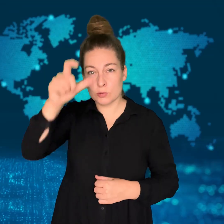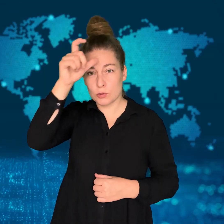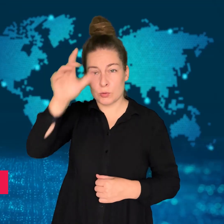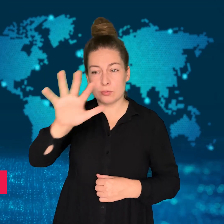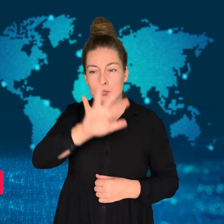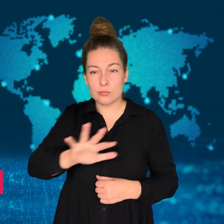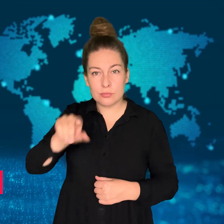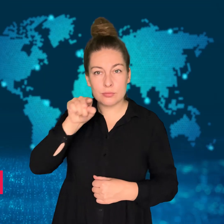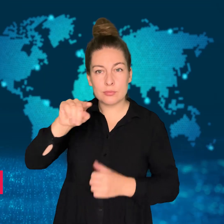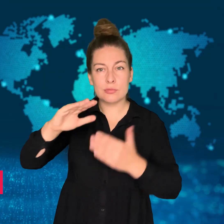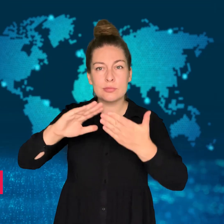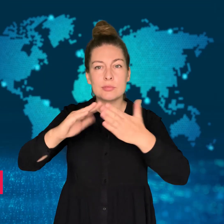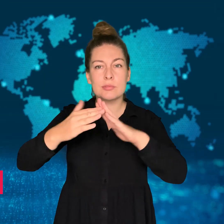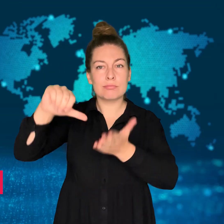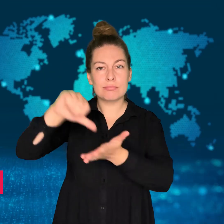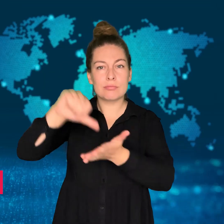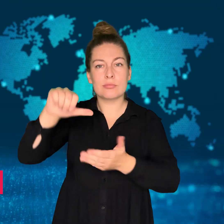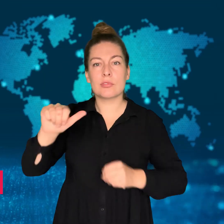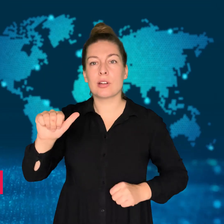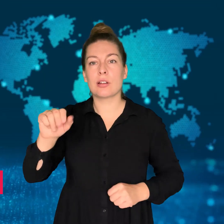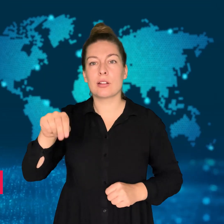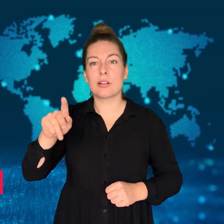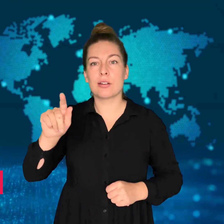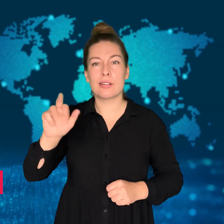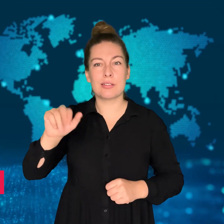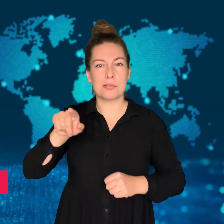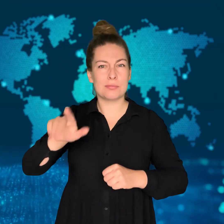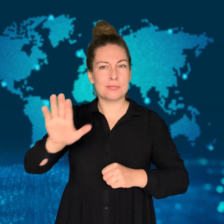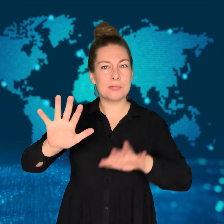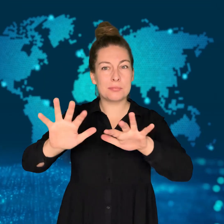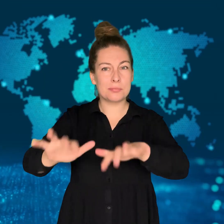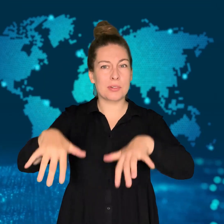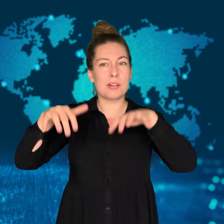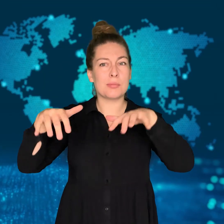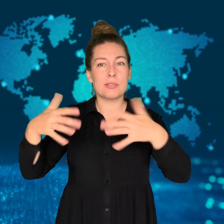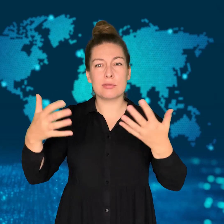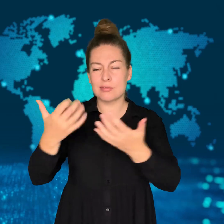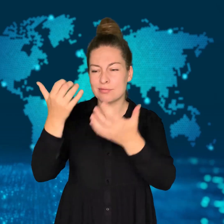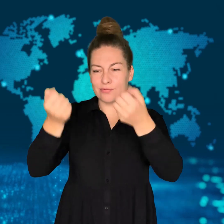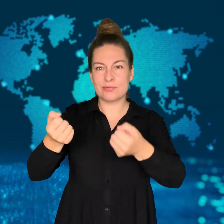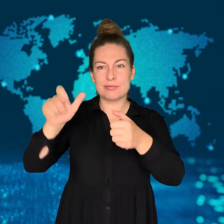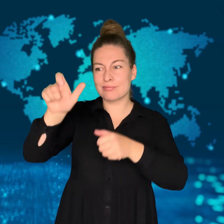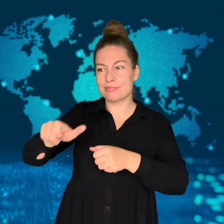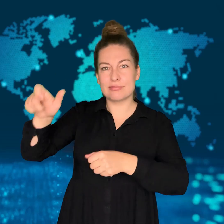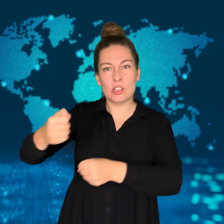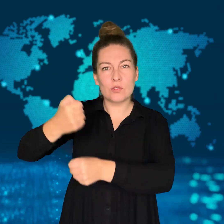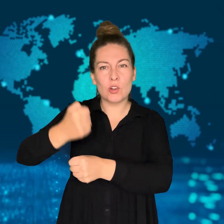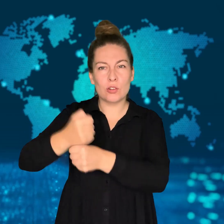[MONIKA]: A suicide bomb exploded near government buildings in Ankara, Turkey.